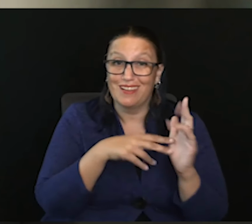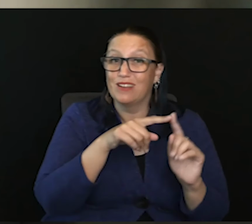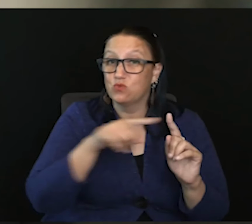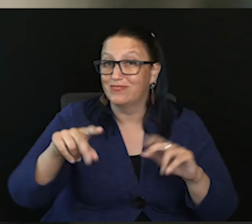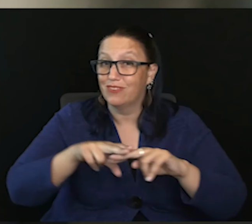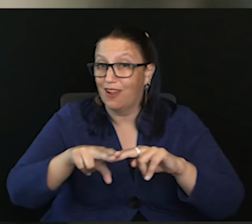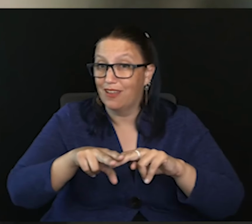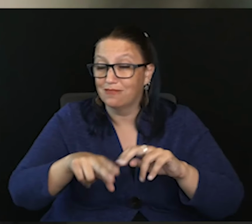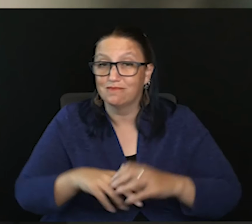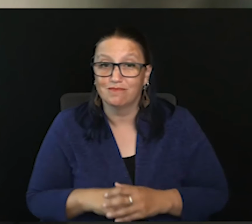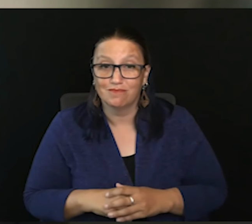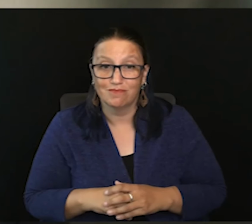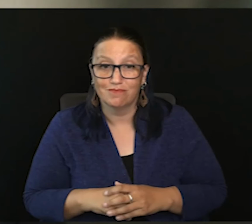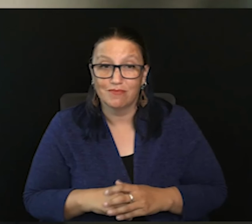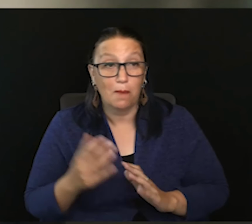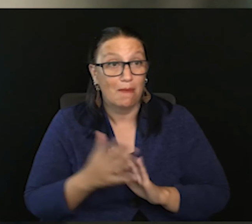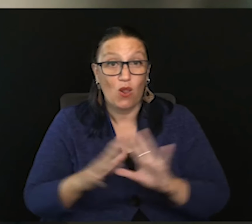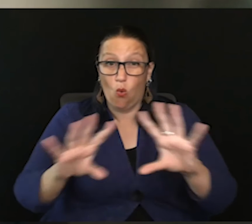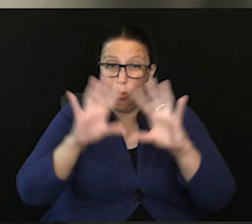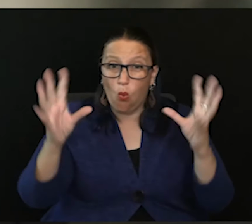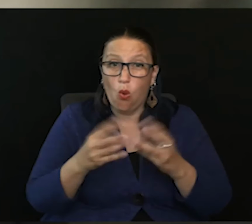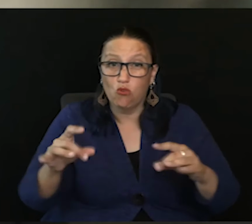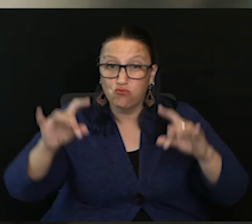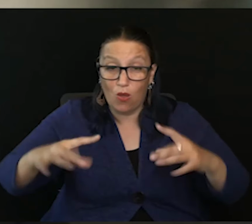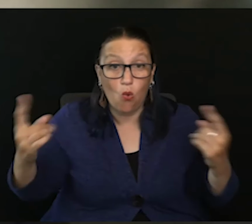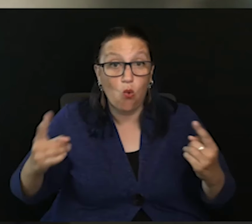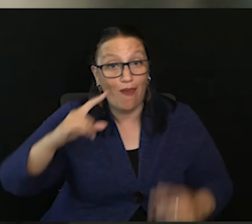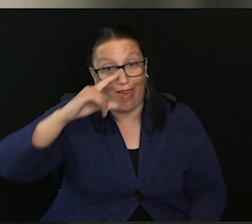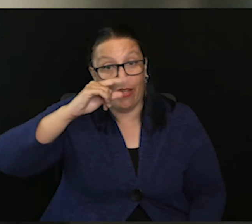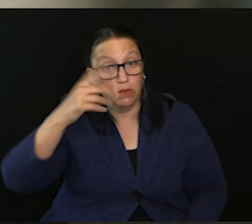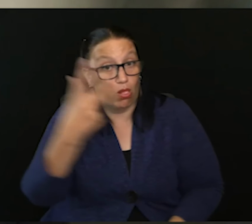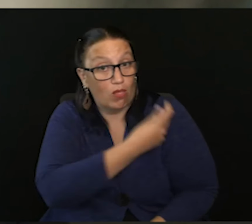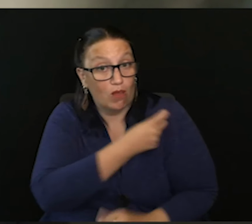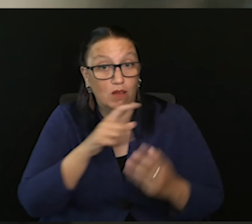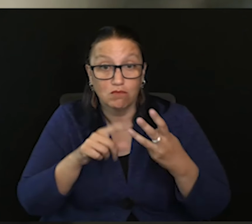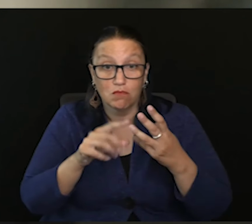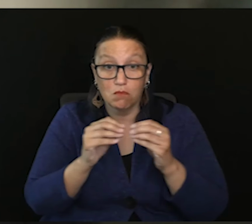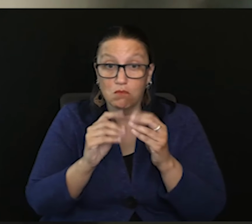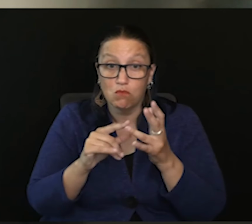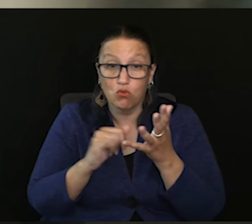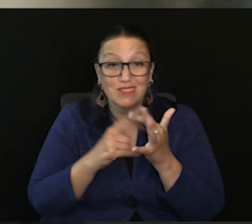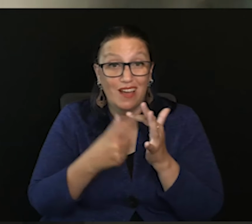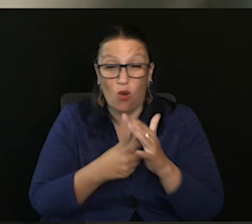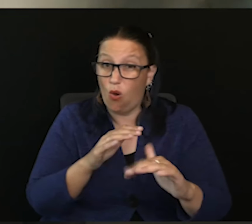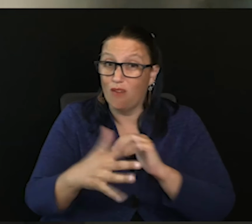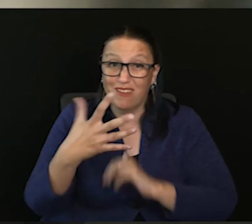and that's at 58.7% of the eligible population. So extraordinary rapid growth.